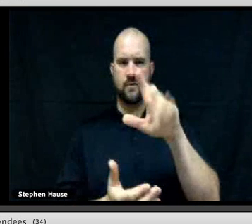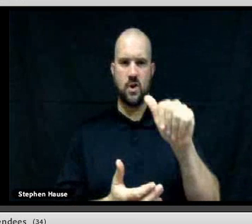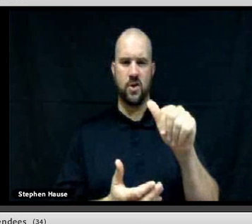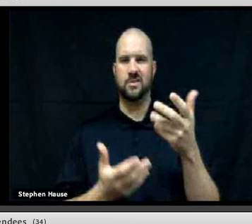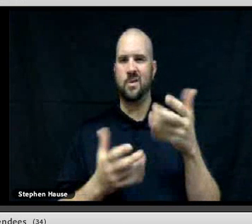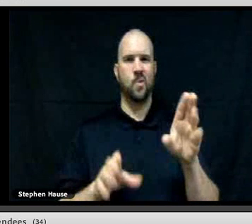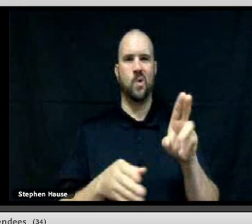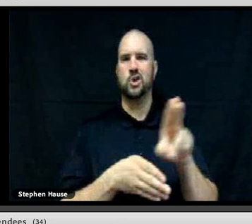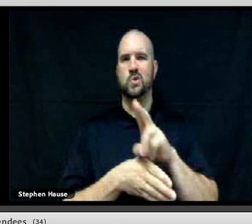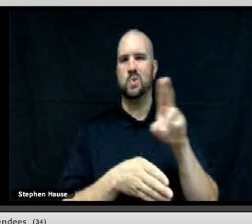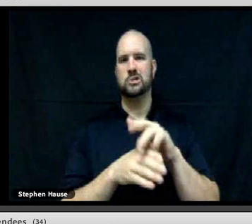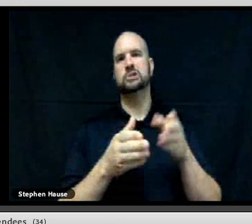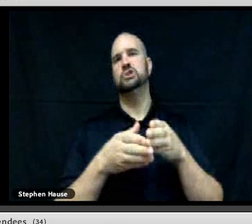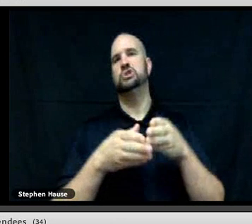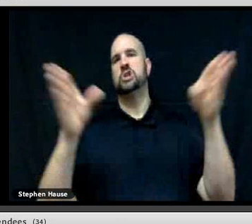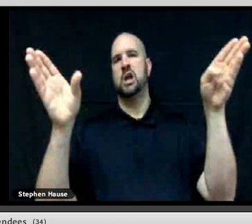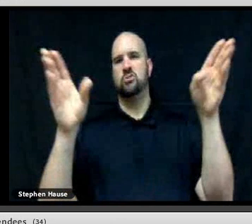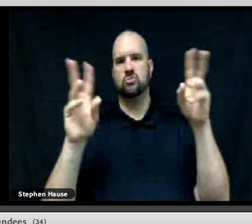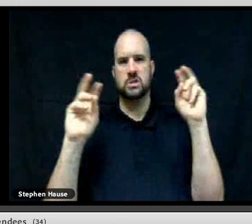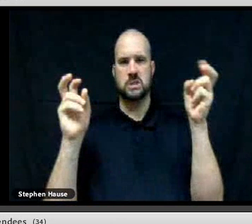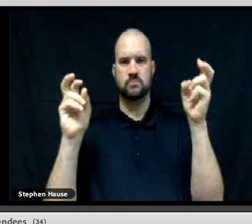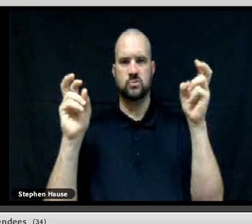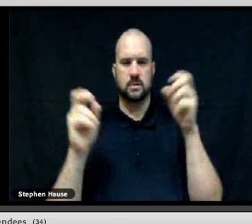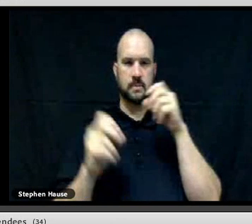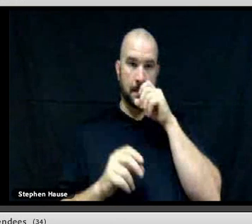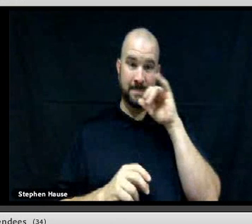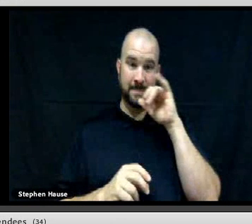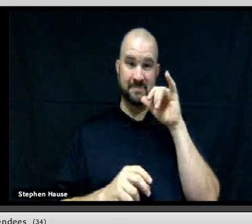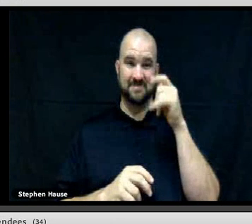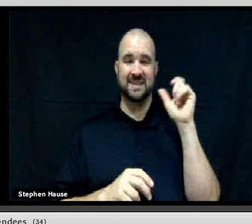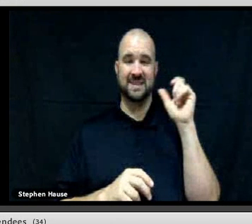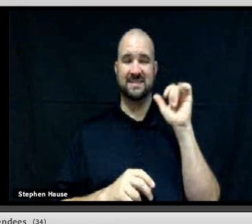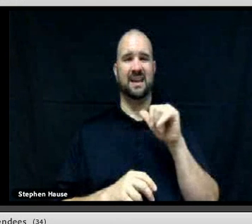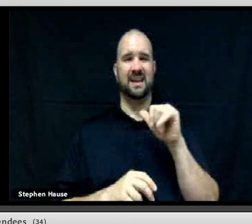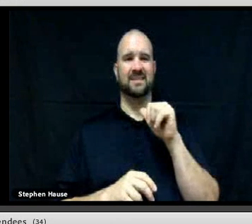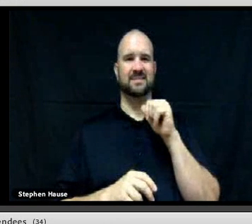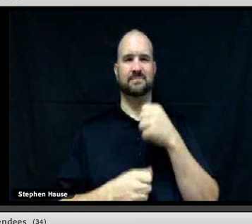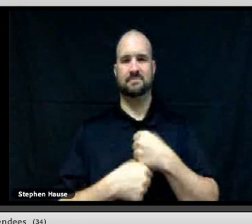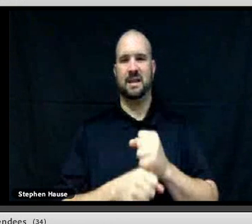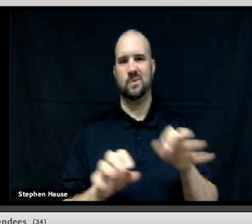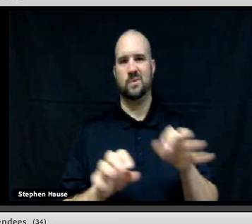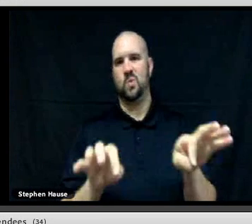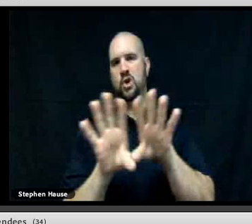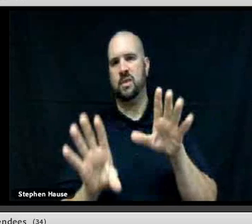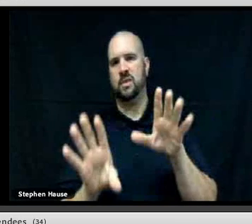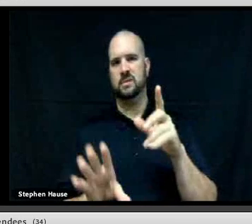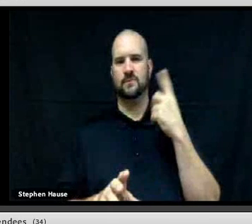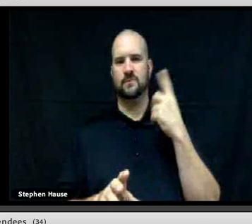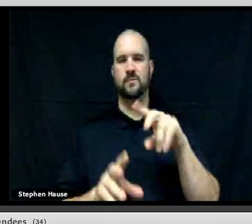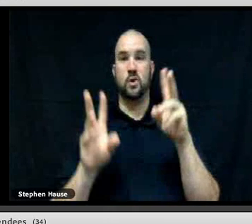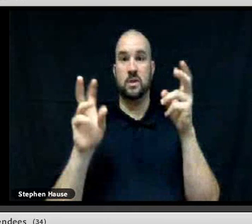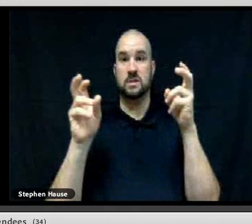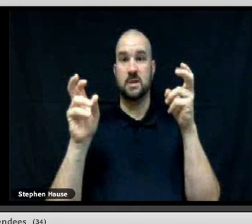irrelevant results in their search. Um, and then using multiple subject fields